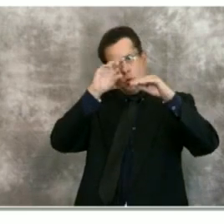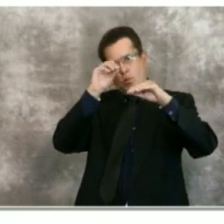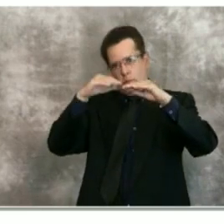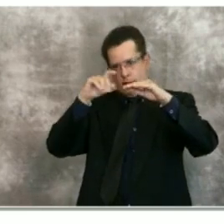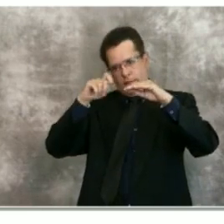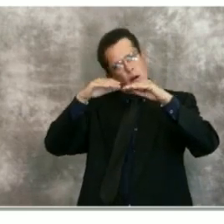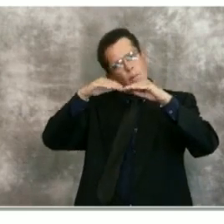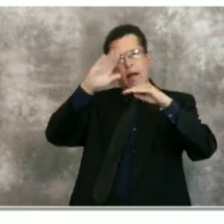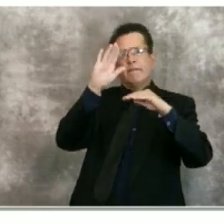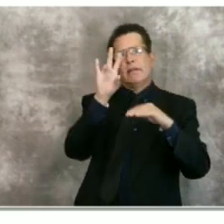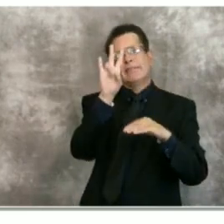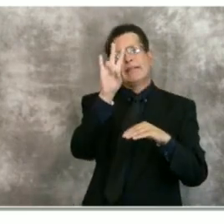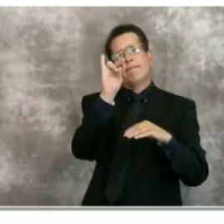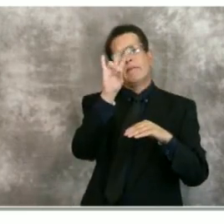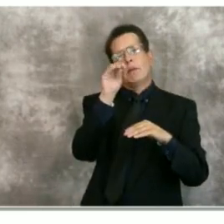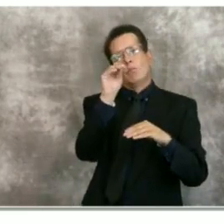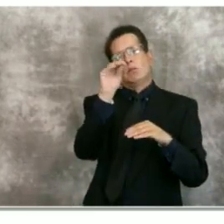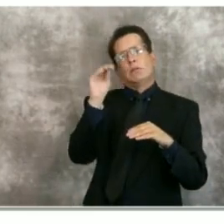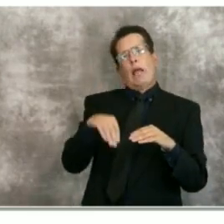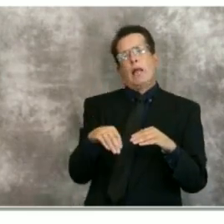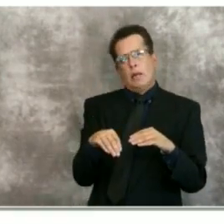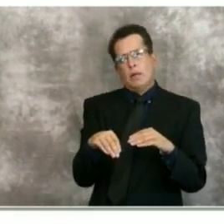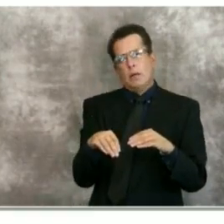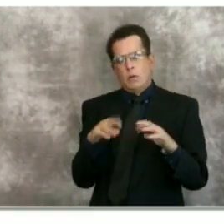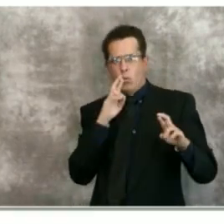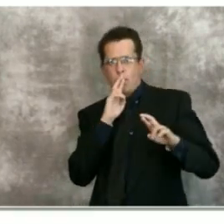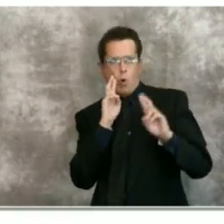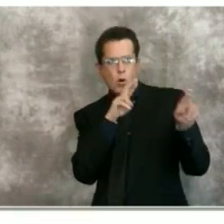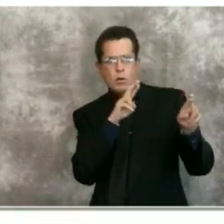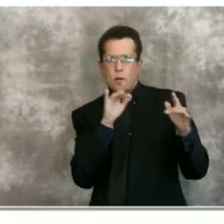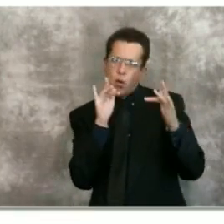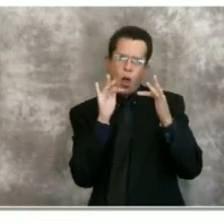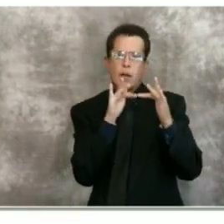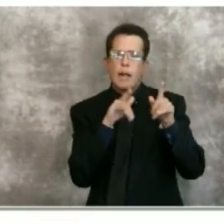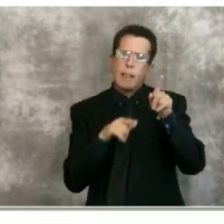INVESTIGATIONS. AND THE TARGET